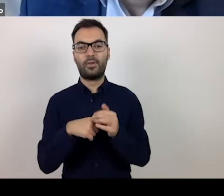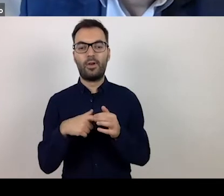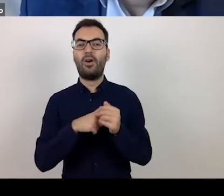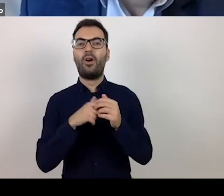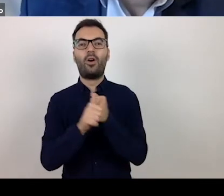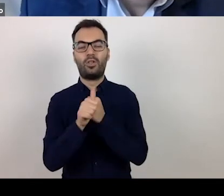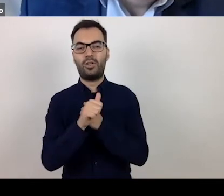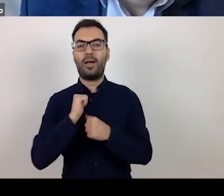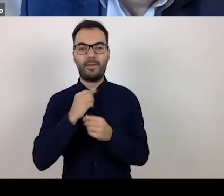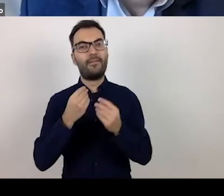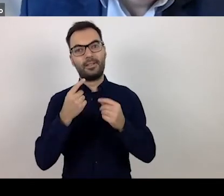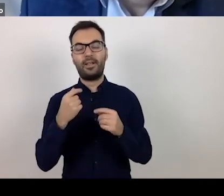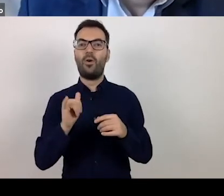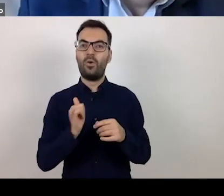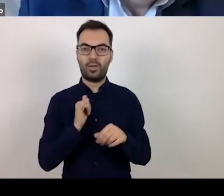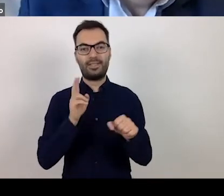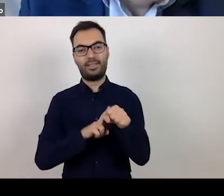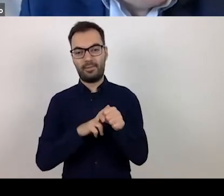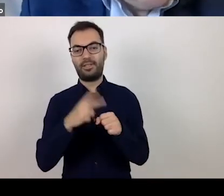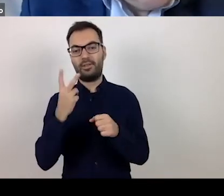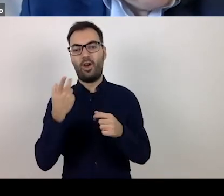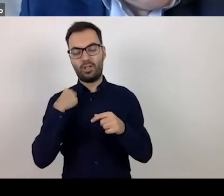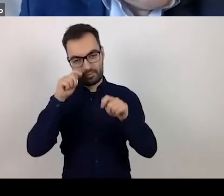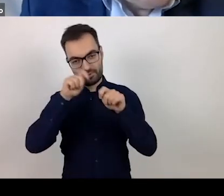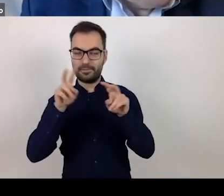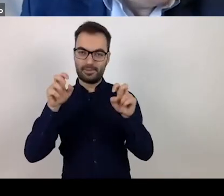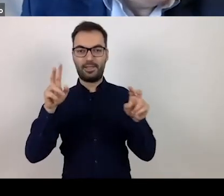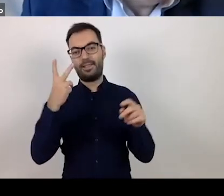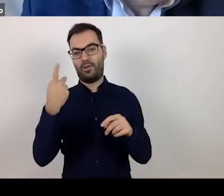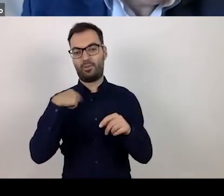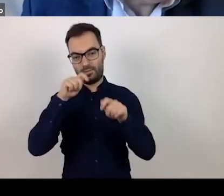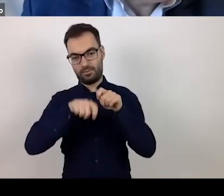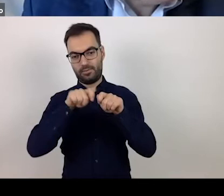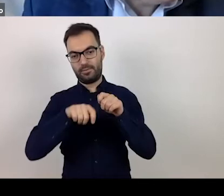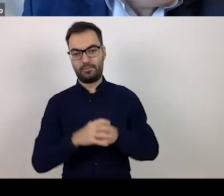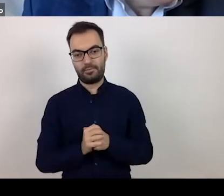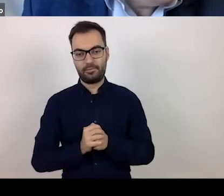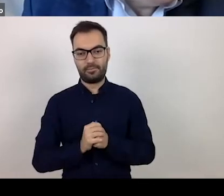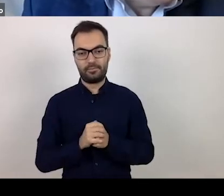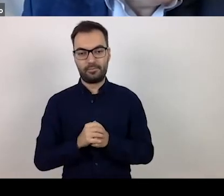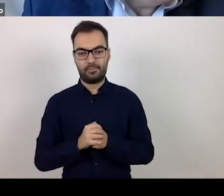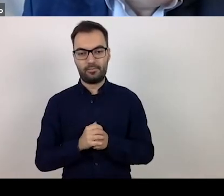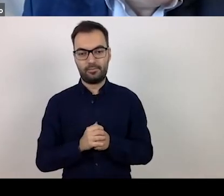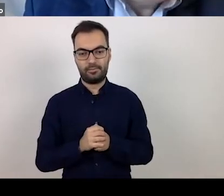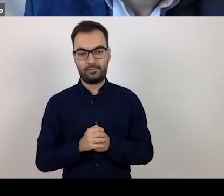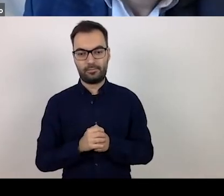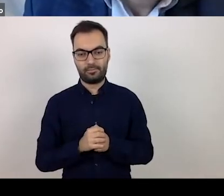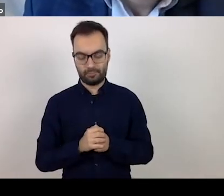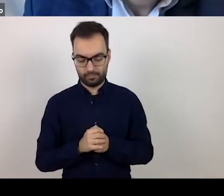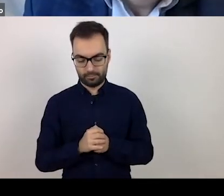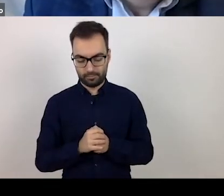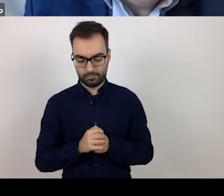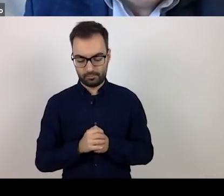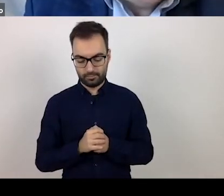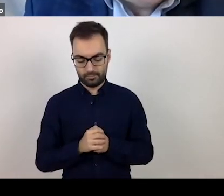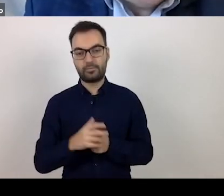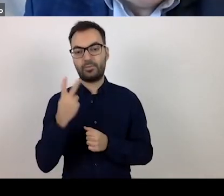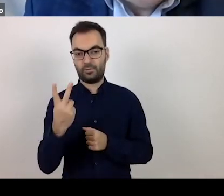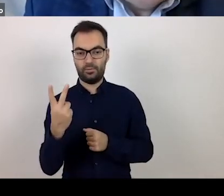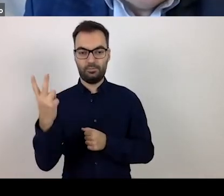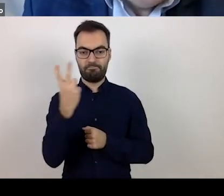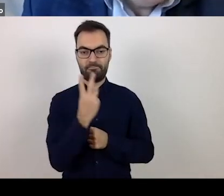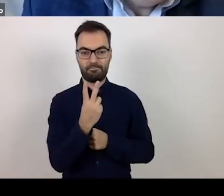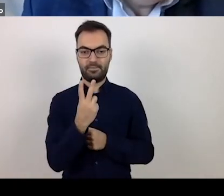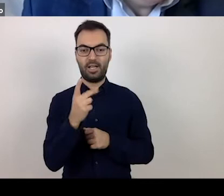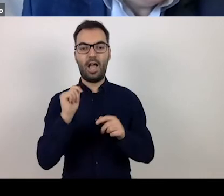because, indeed, two experts are evaluating a project.